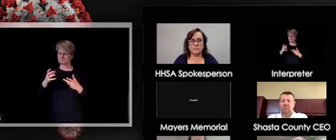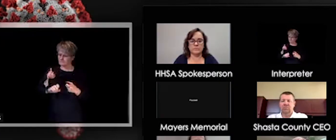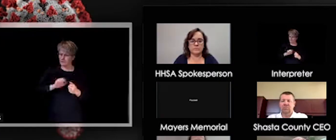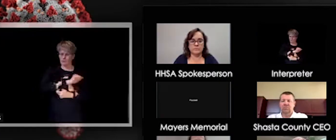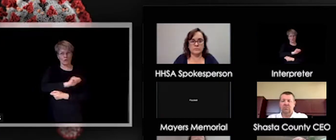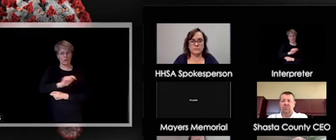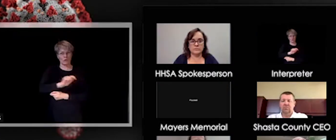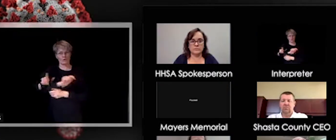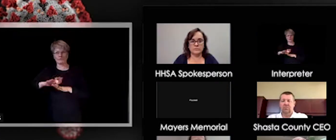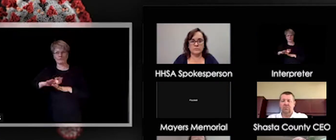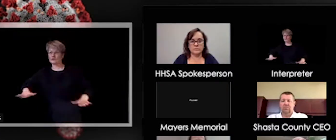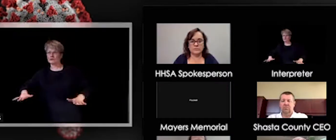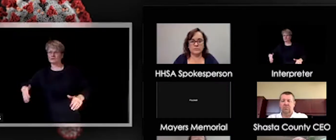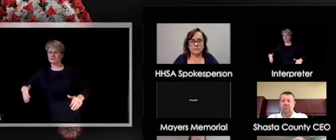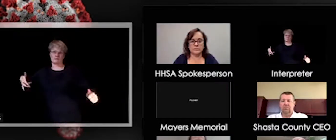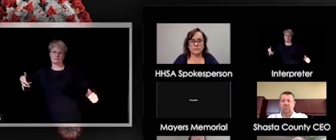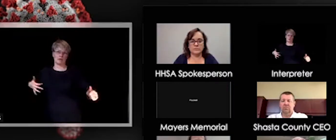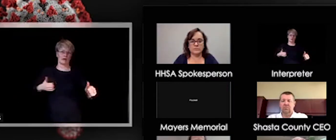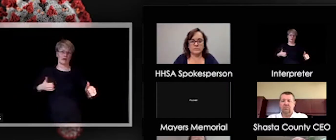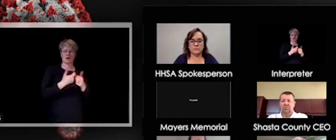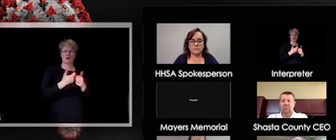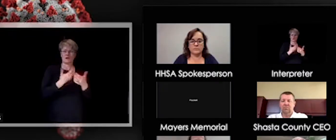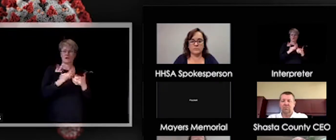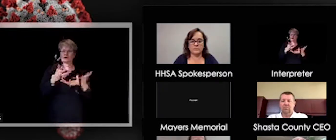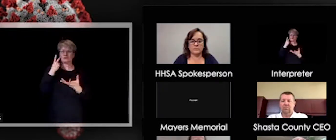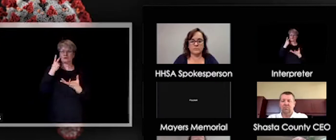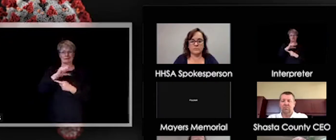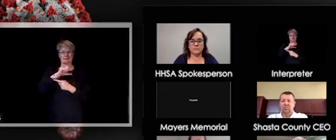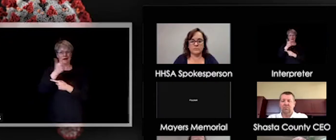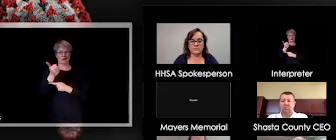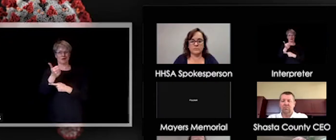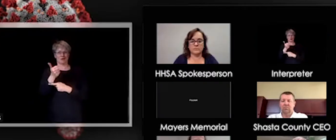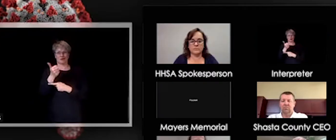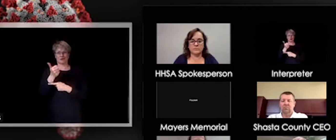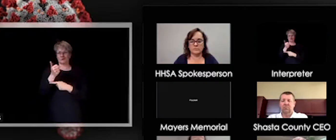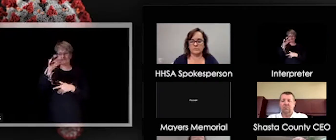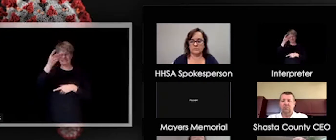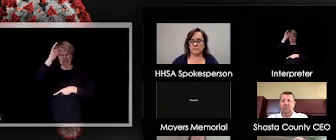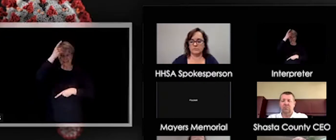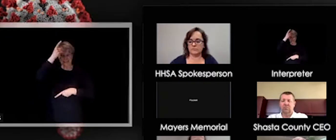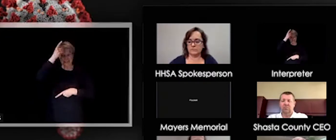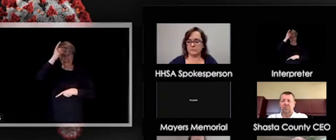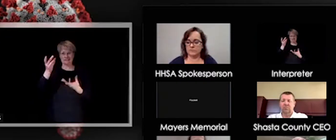don’t want to see a bloom of any other communicable disease outbreaks right now and keeping immunizations